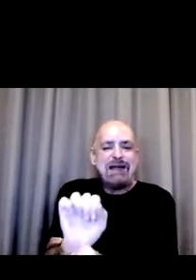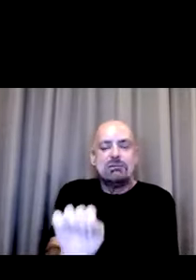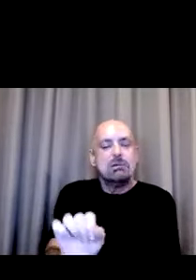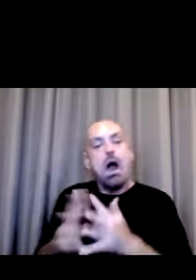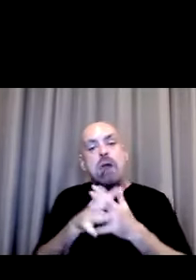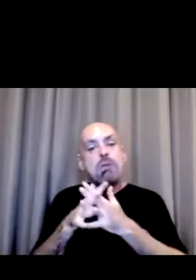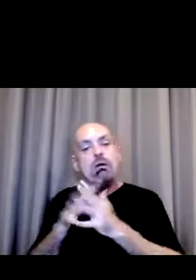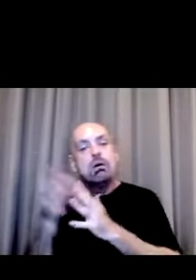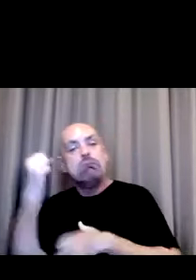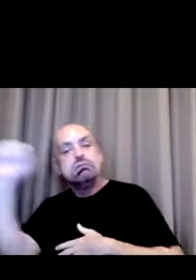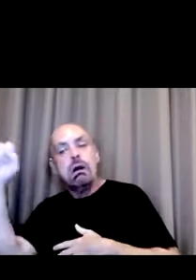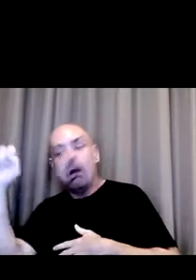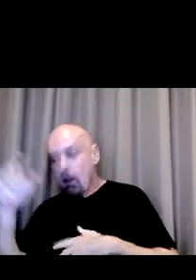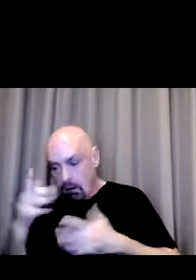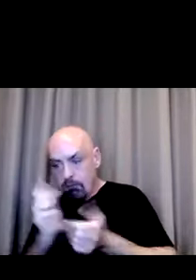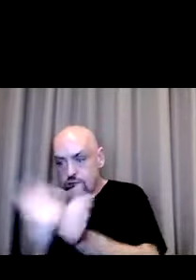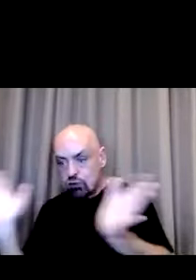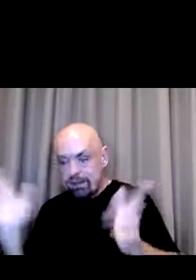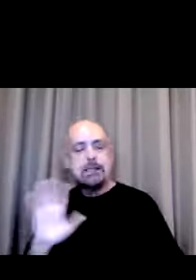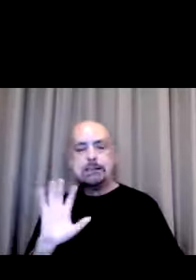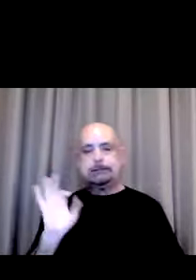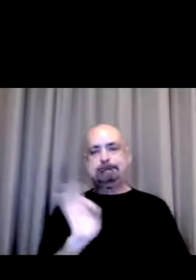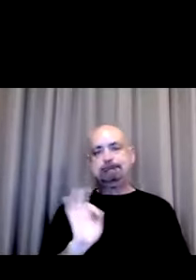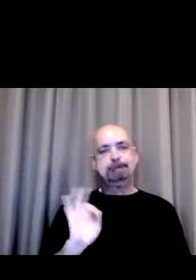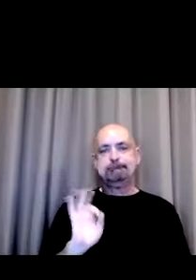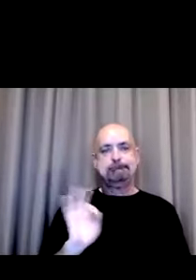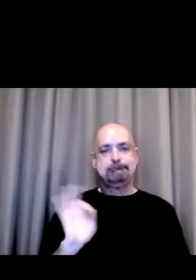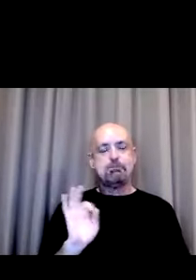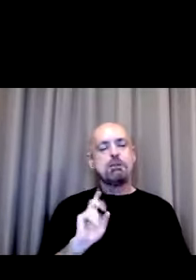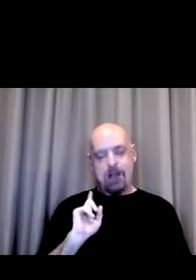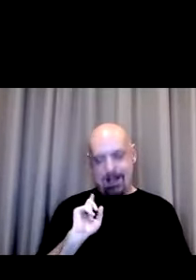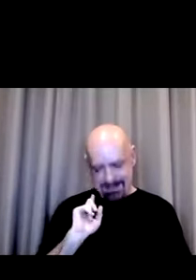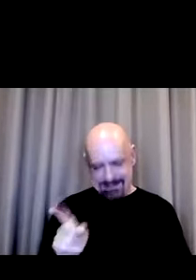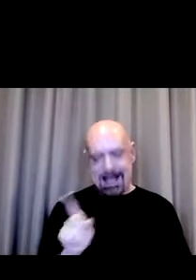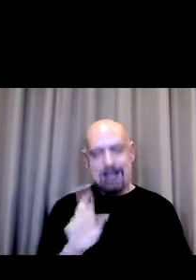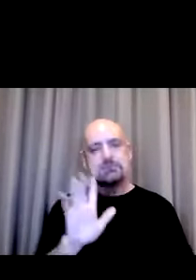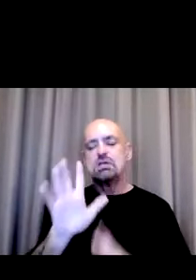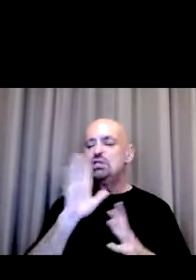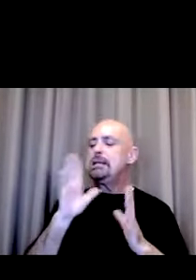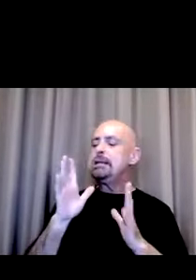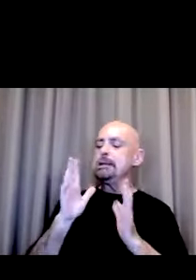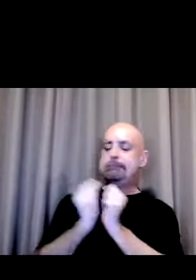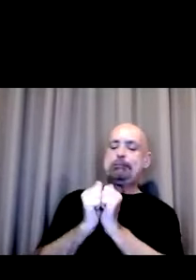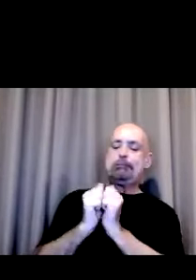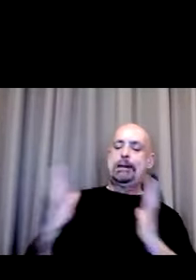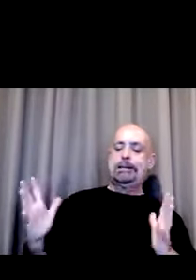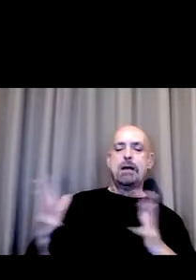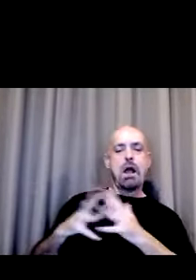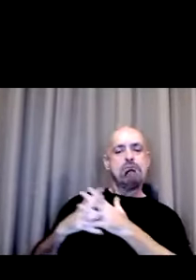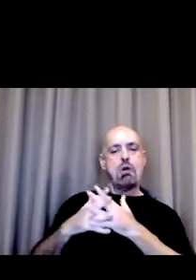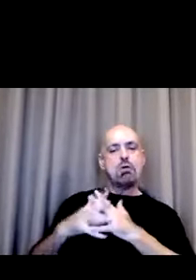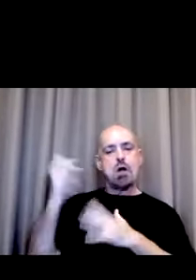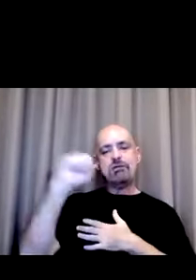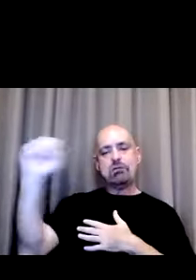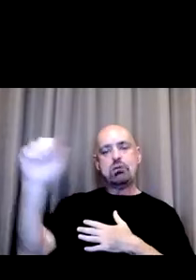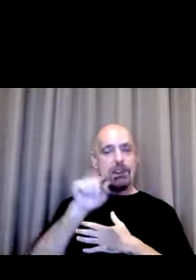So Wollstonecraft criticism of the American rev American Revolution was not one for not wanting change